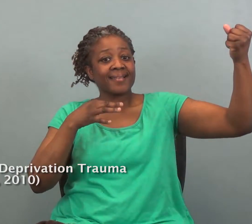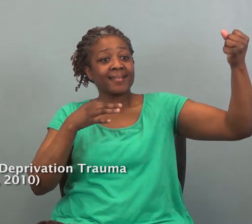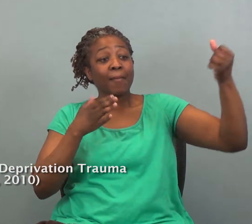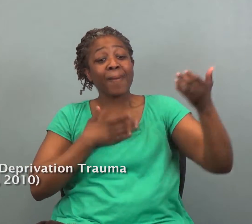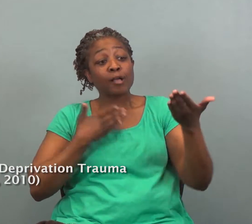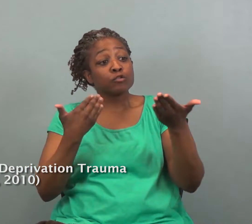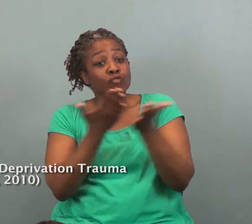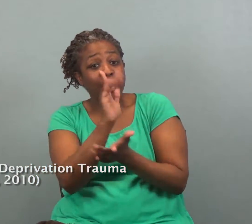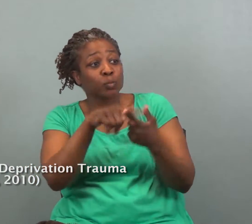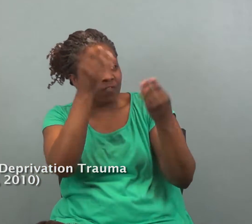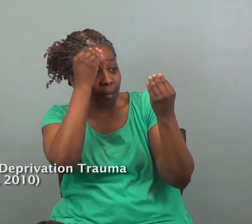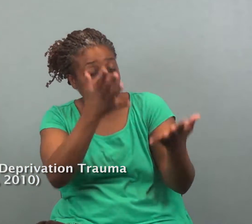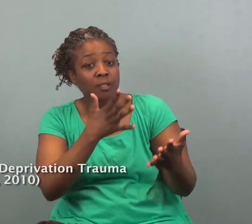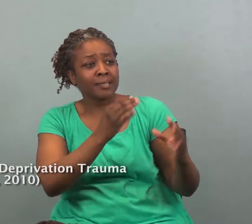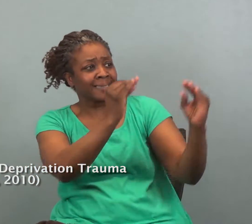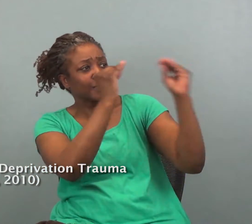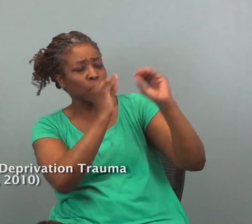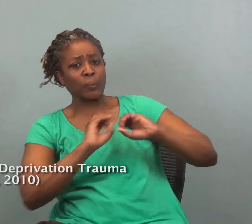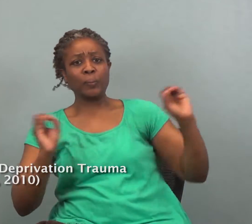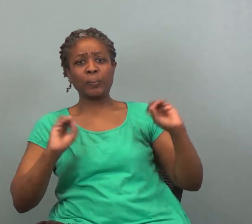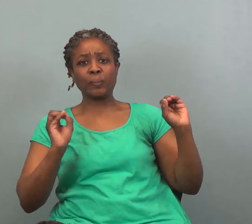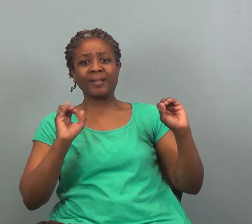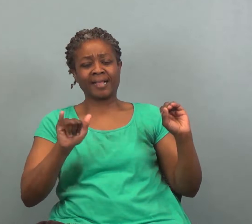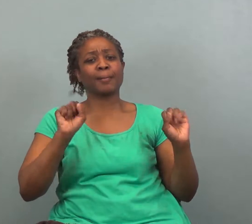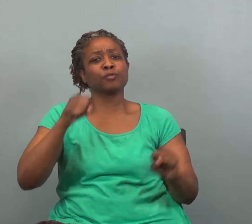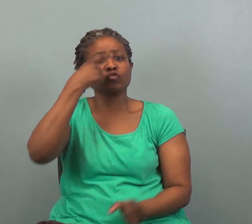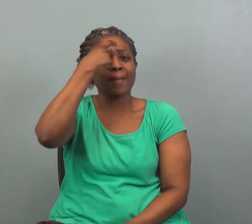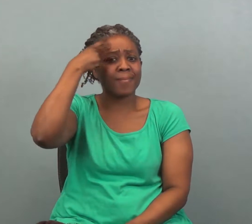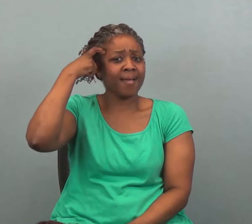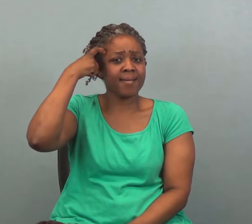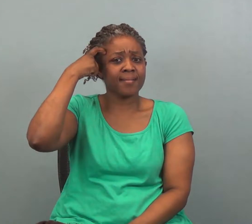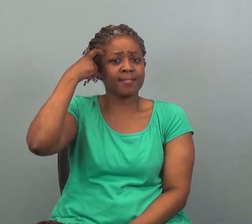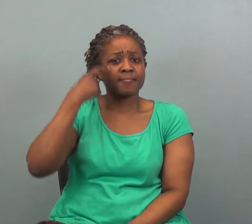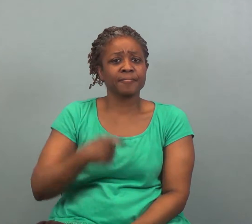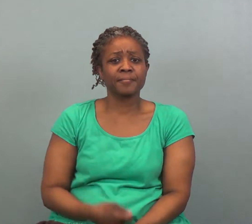they've been deprived of their right to knowledge and learning. And this can be traumatic.